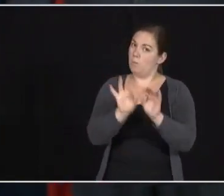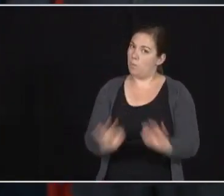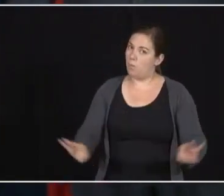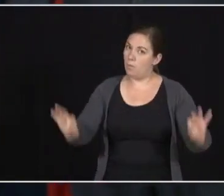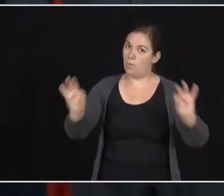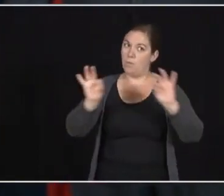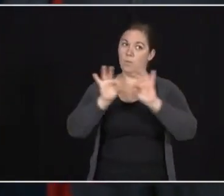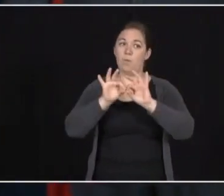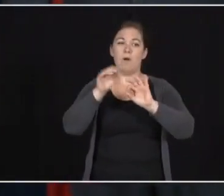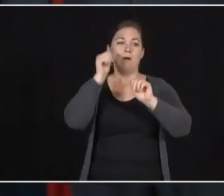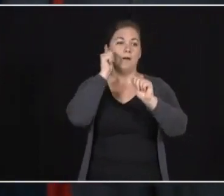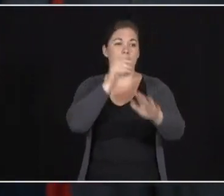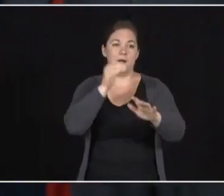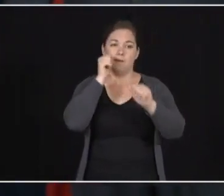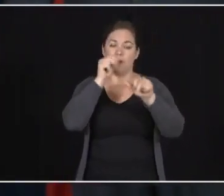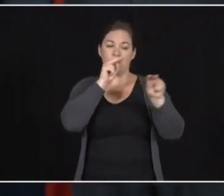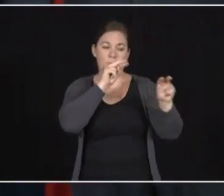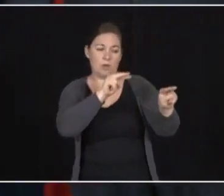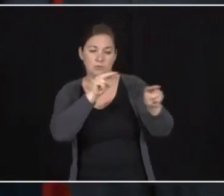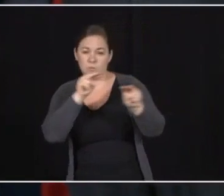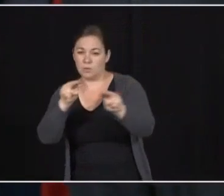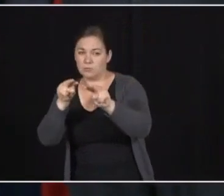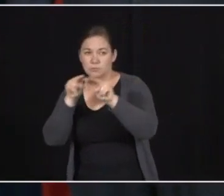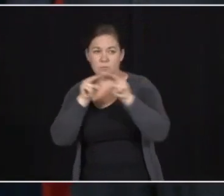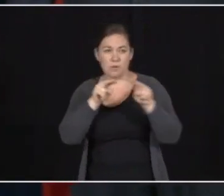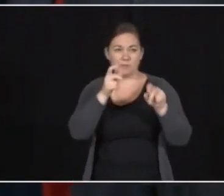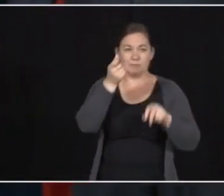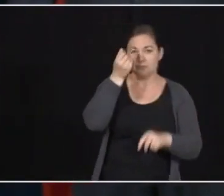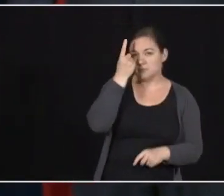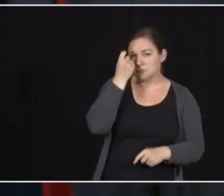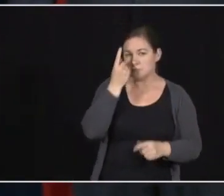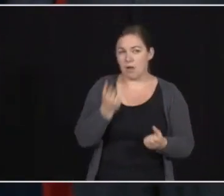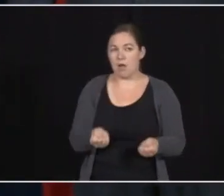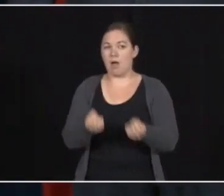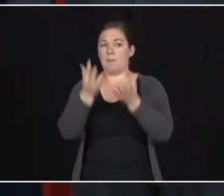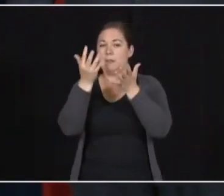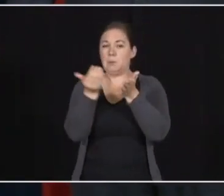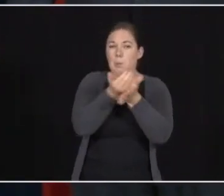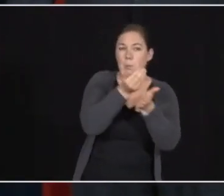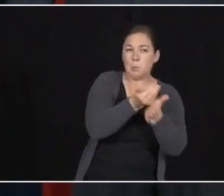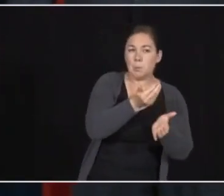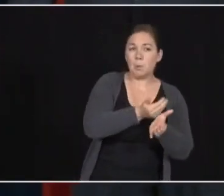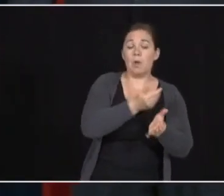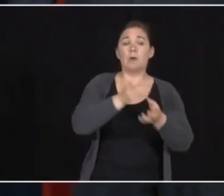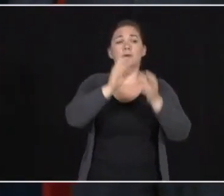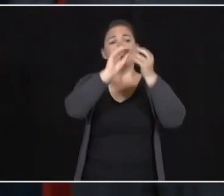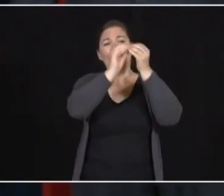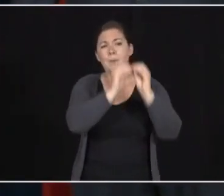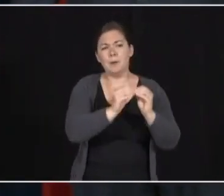This is really important and something we are looking at on a daily basis to understand the number of new cases. What does that mean in terms of community spread